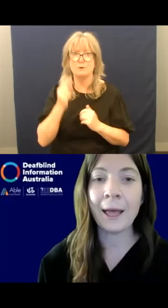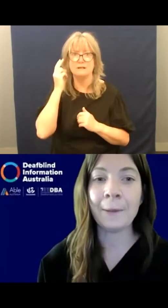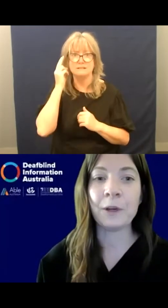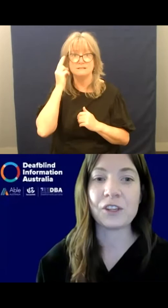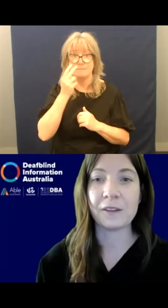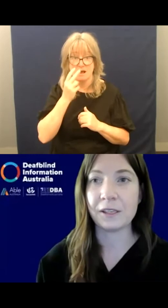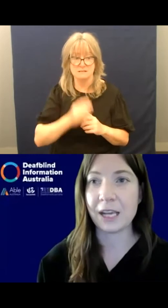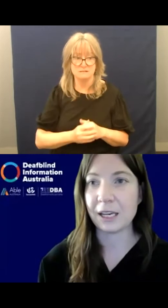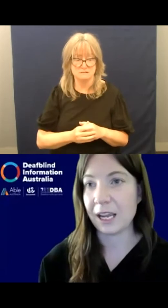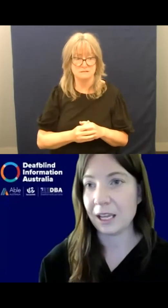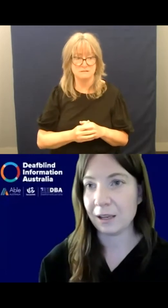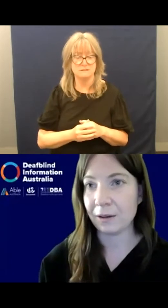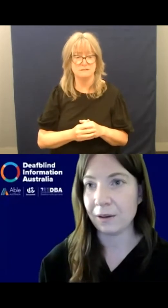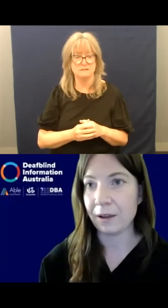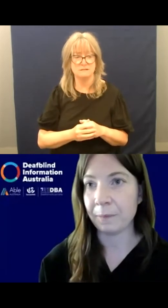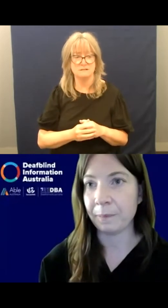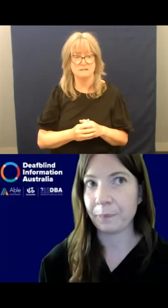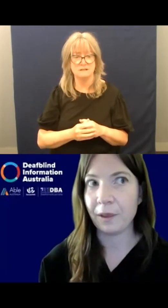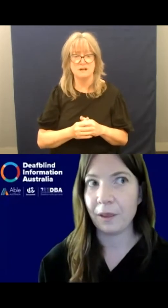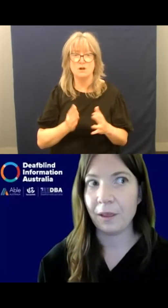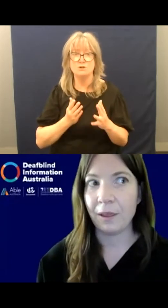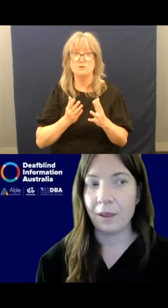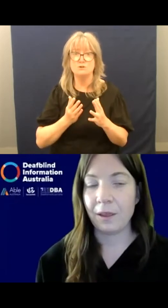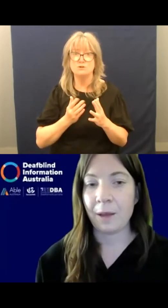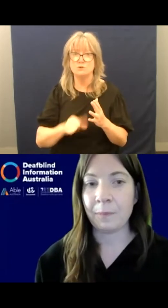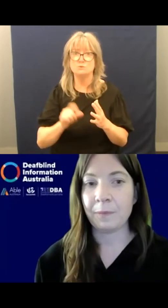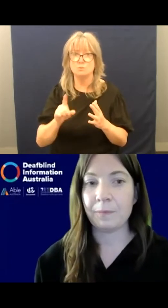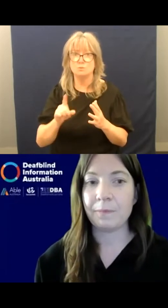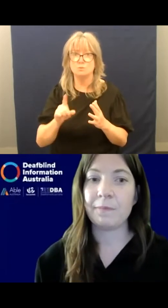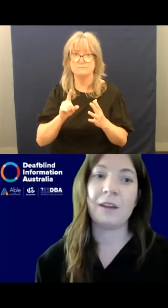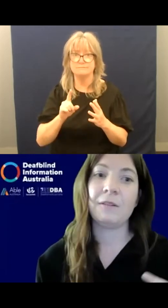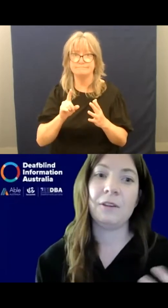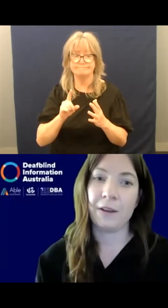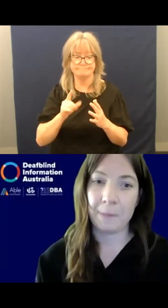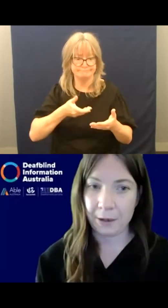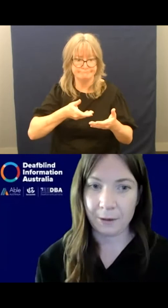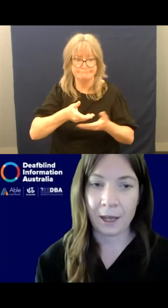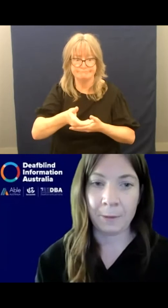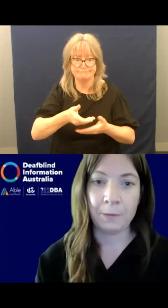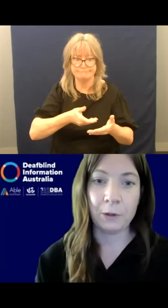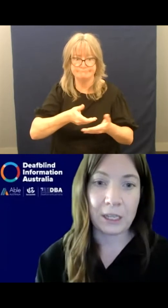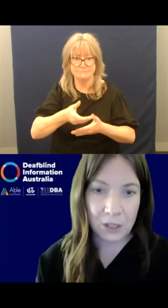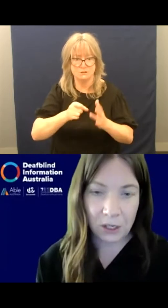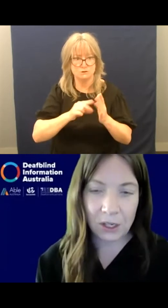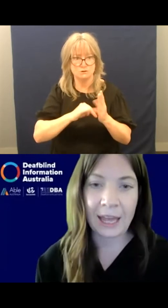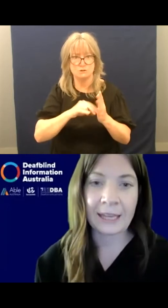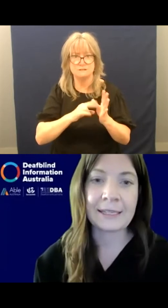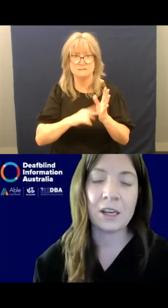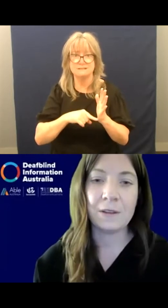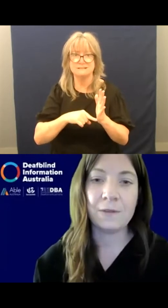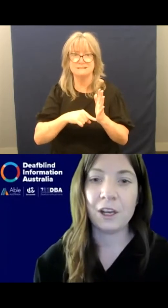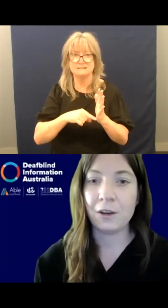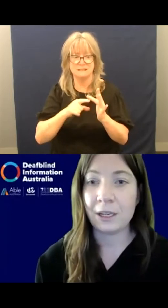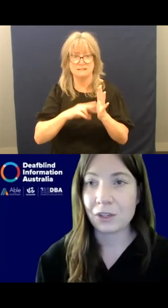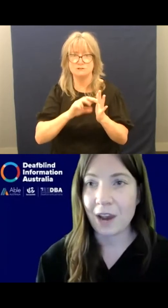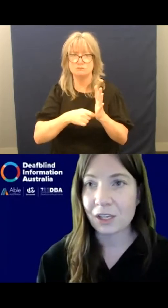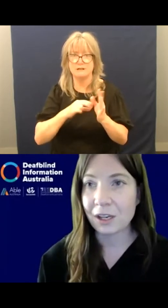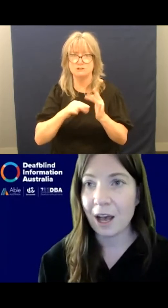Which is the technique that you guys might look into, and I use video interaction guidance,